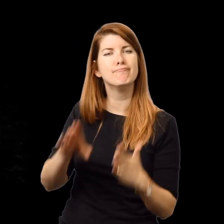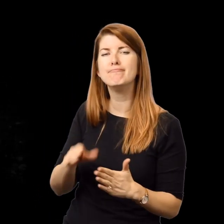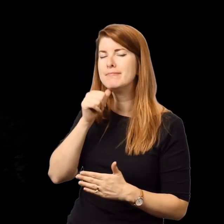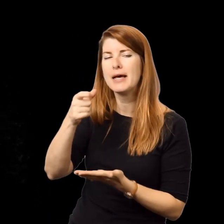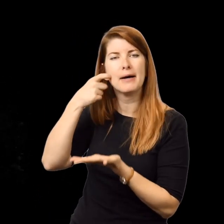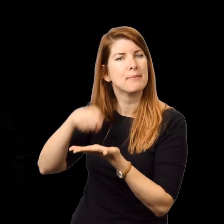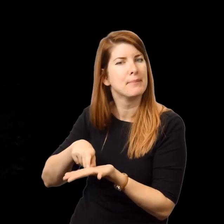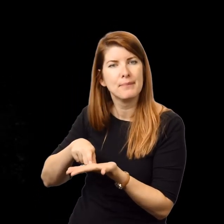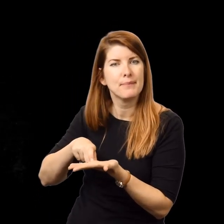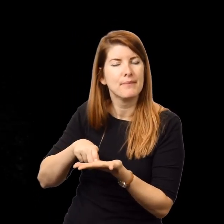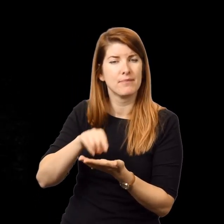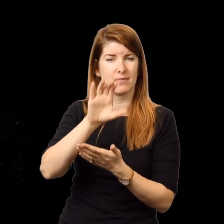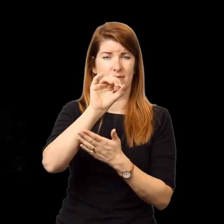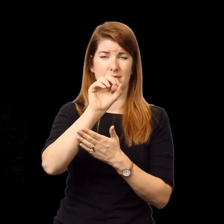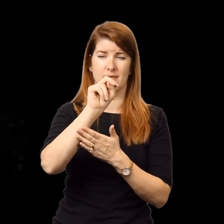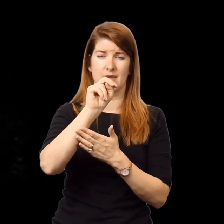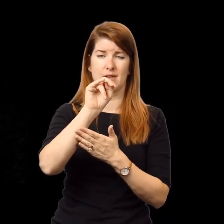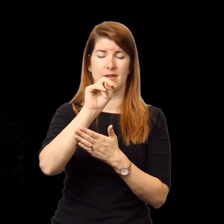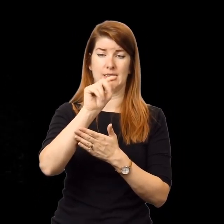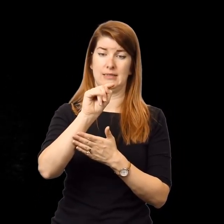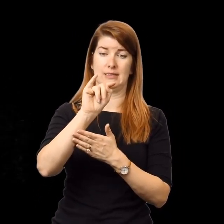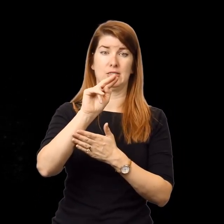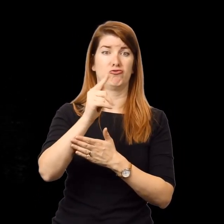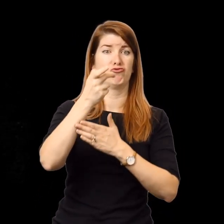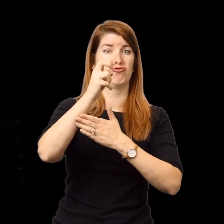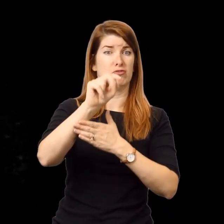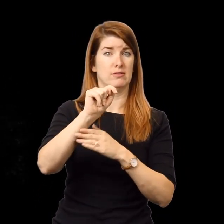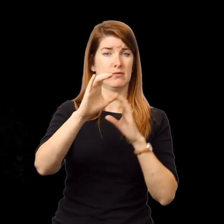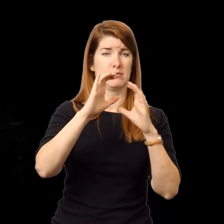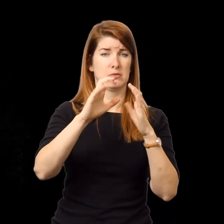Contingent communication is the process where a parent is tuned into a child,